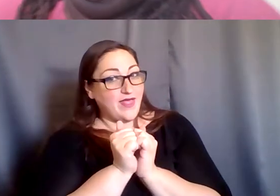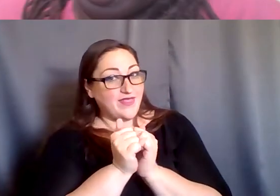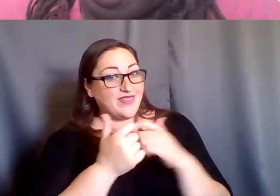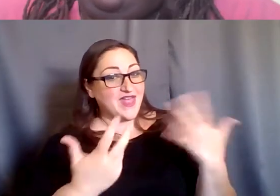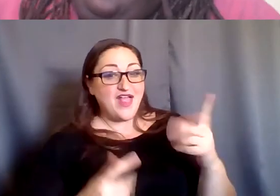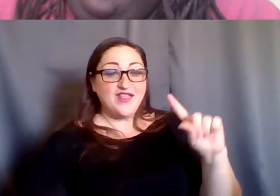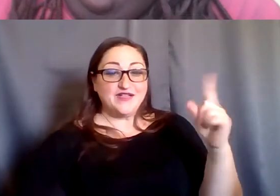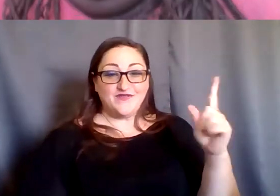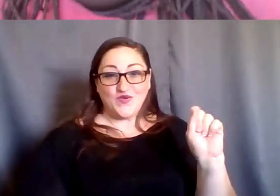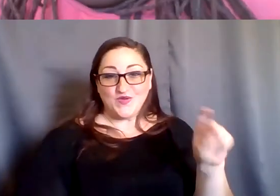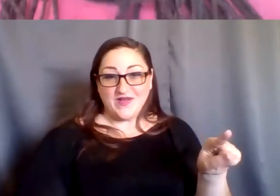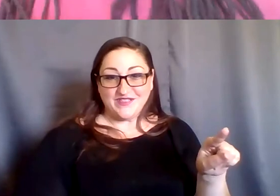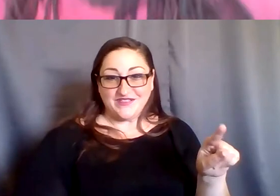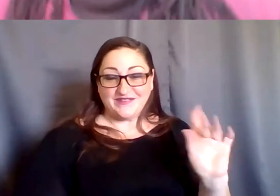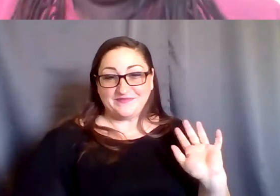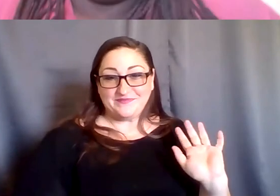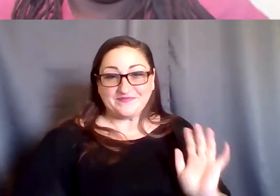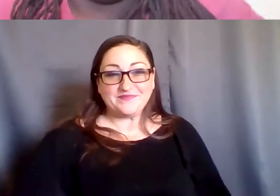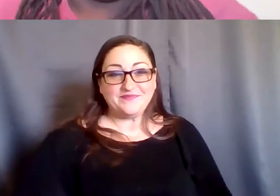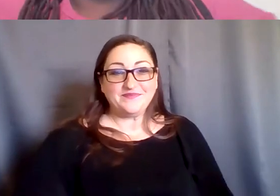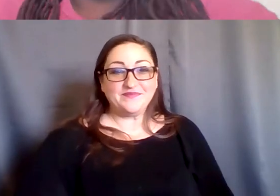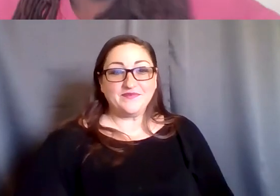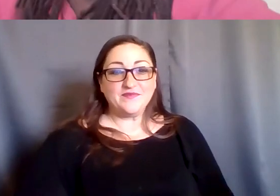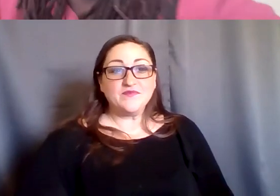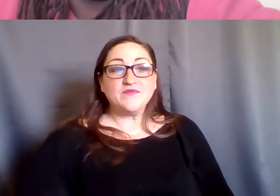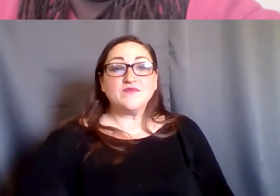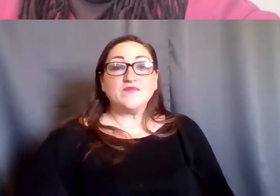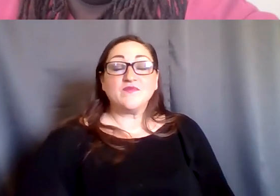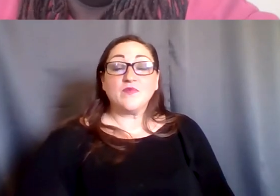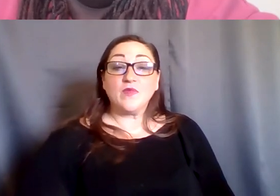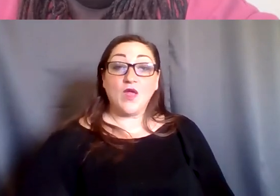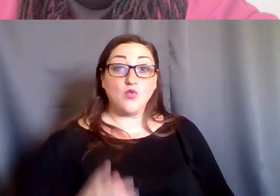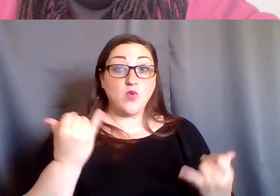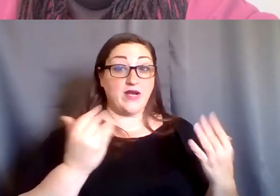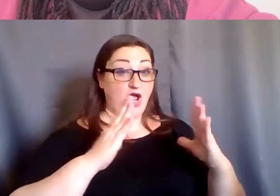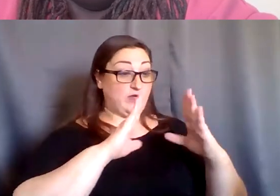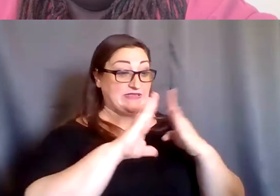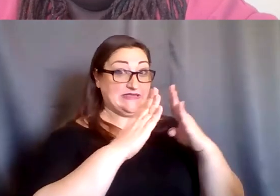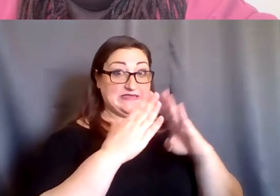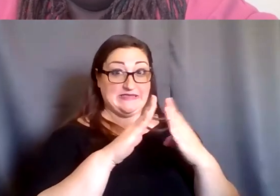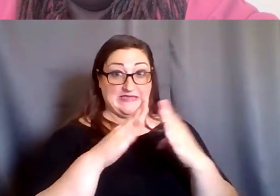And it says, “As we are seeing cities moving early voting places to stadiums,